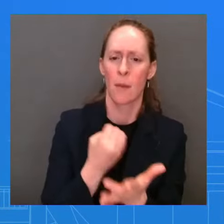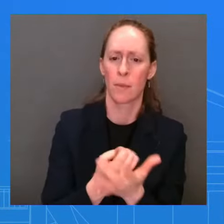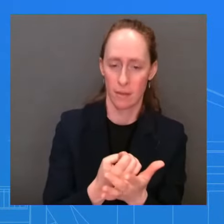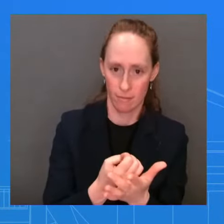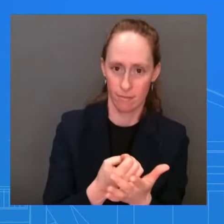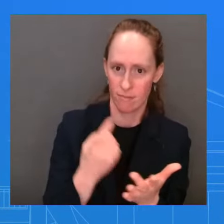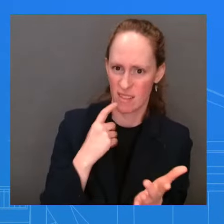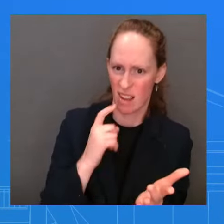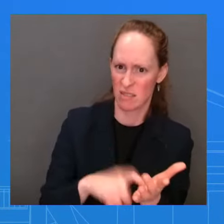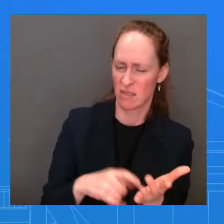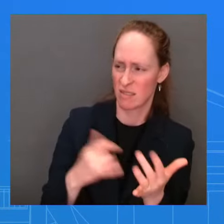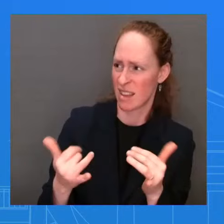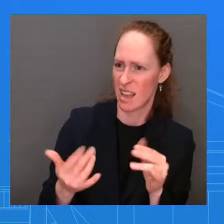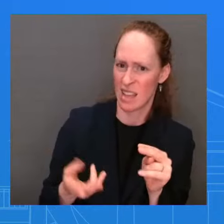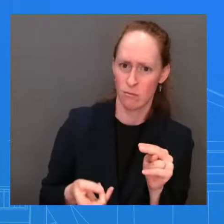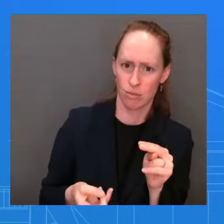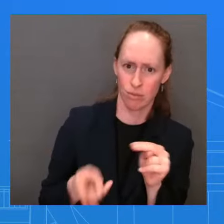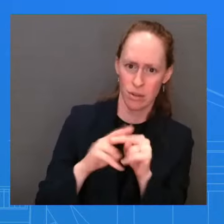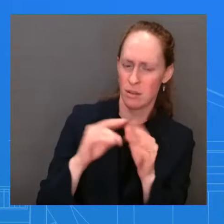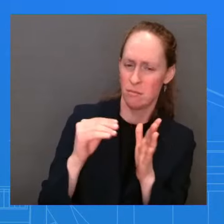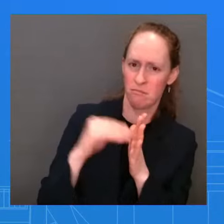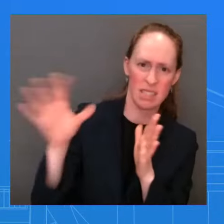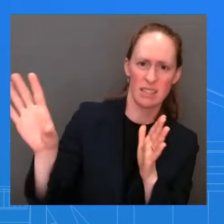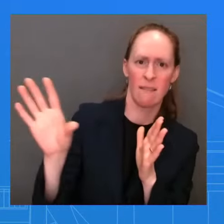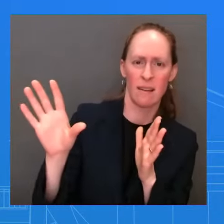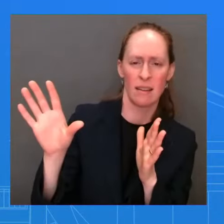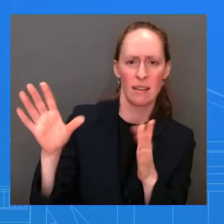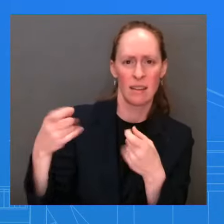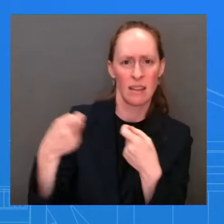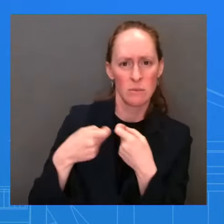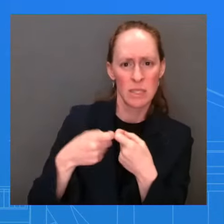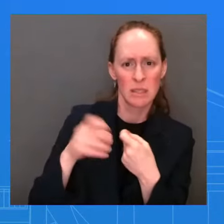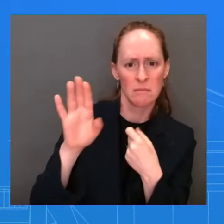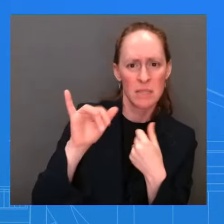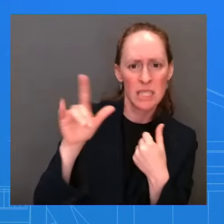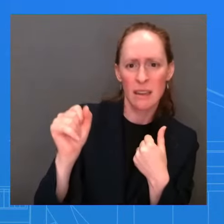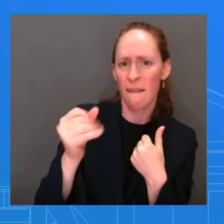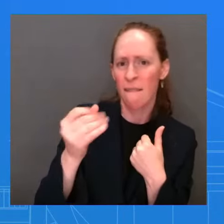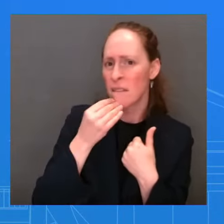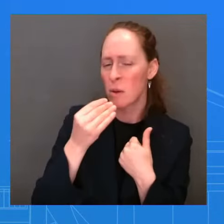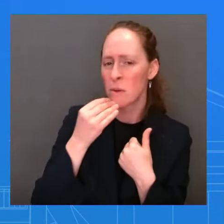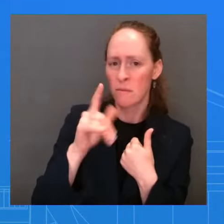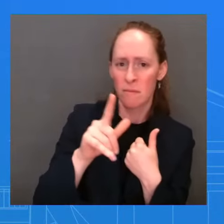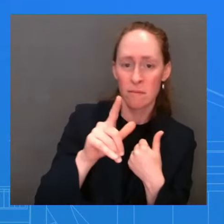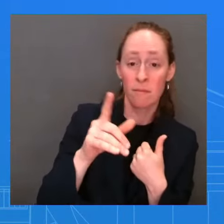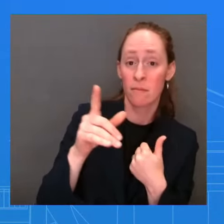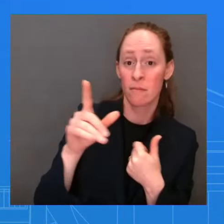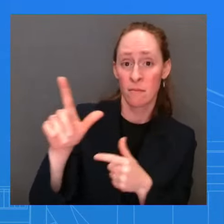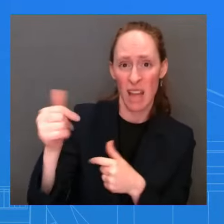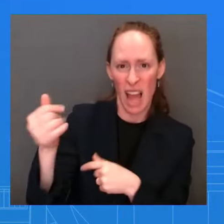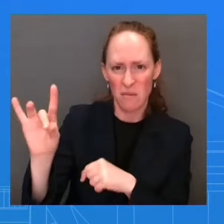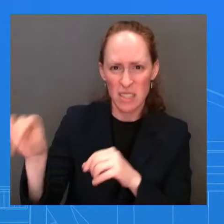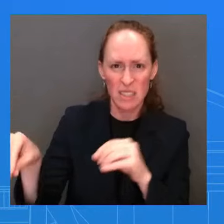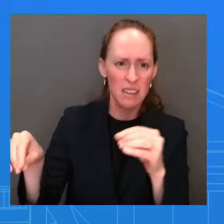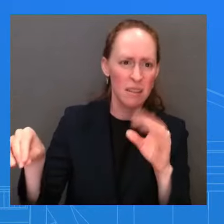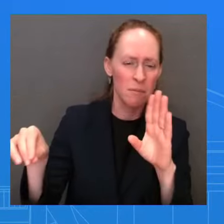since President Biden took office. Food prices are up 18 percent in the last two years. Manufacturing lost jobs for the last two months in a row.